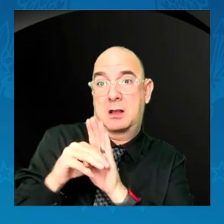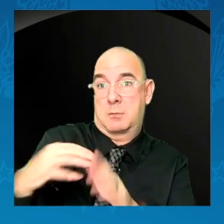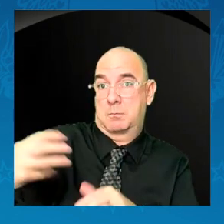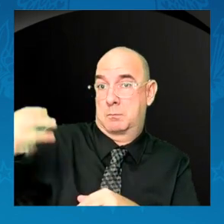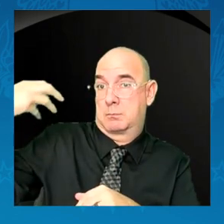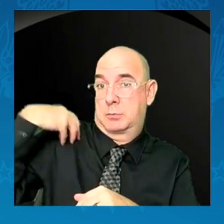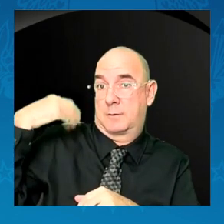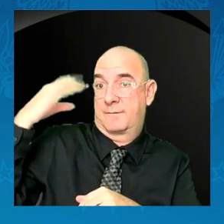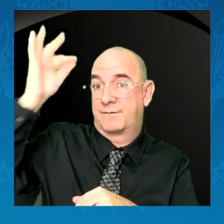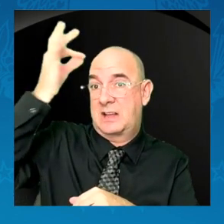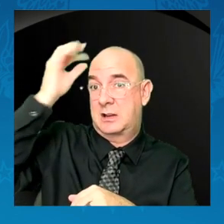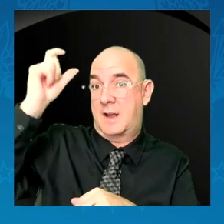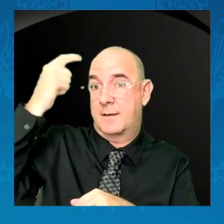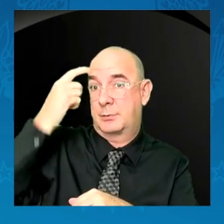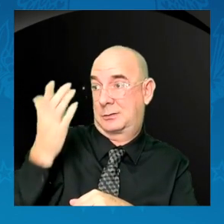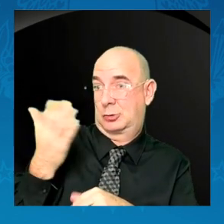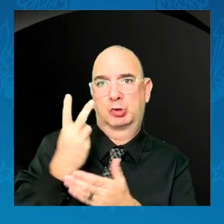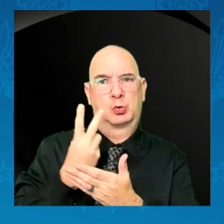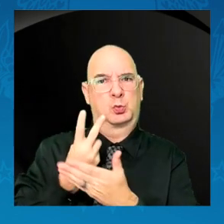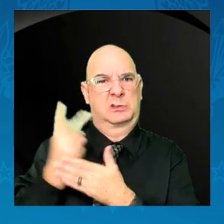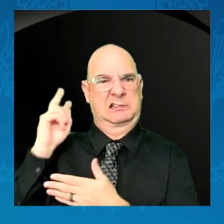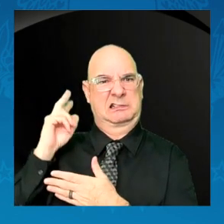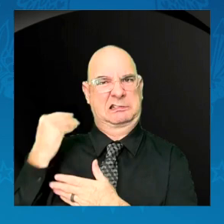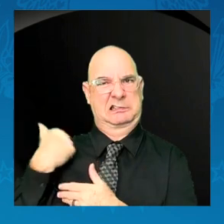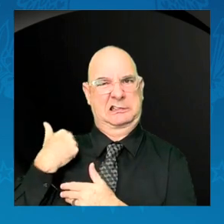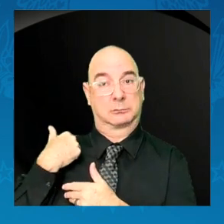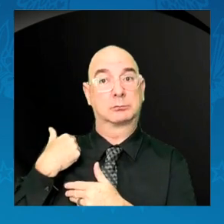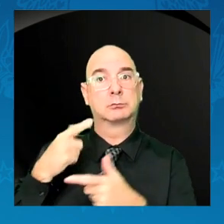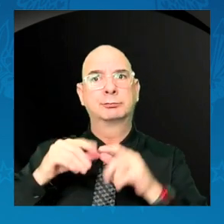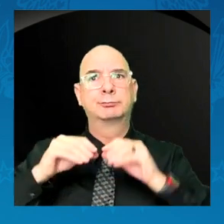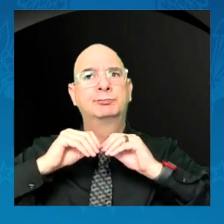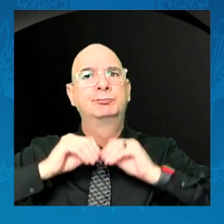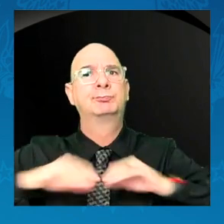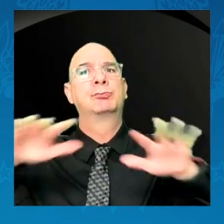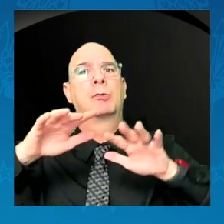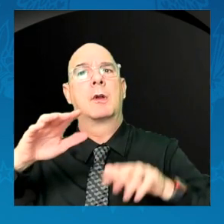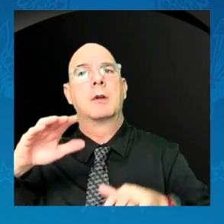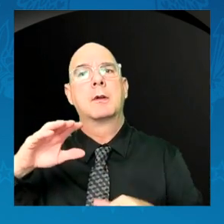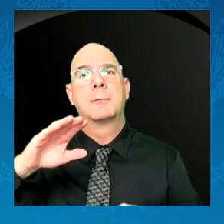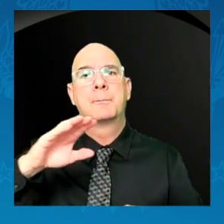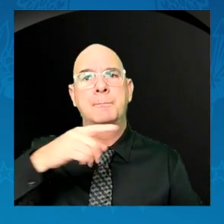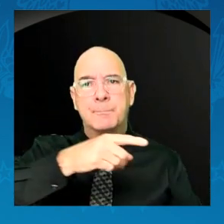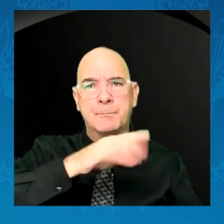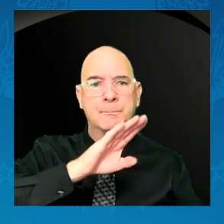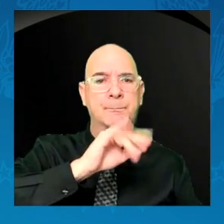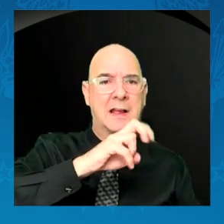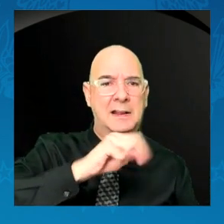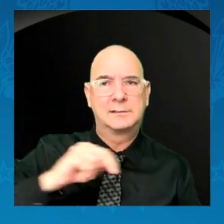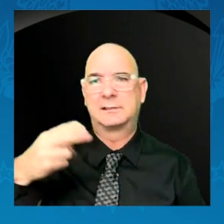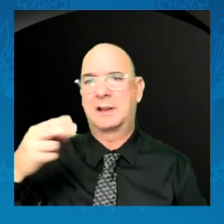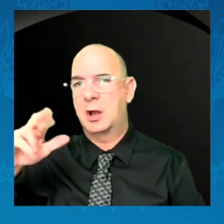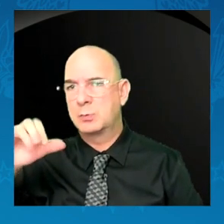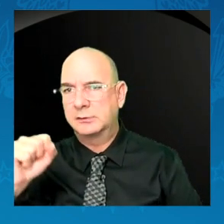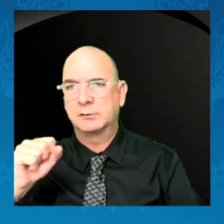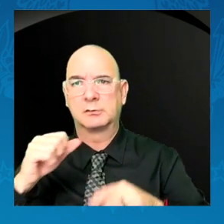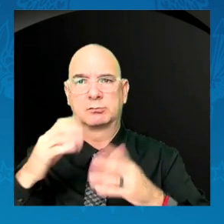we launched the Biden-Harris management agenda and the first of our three priorities is strengthening and empowering federal workforce.